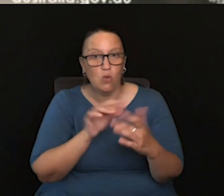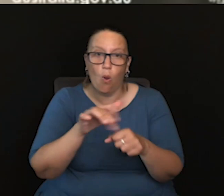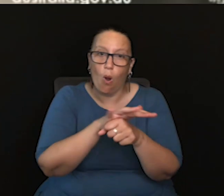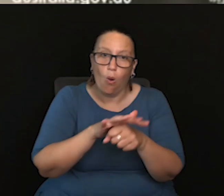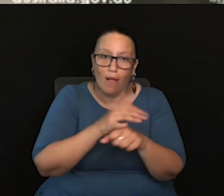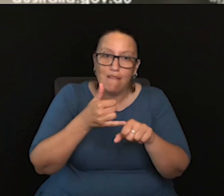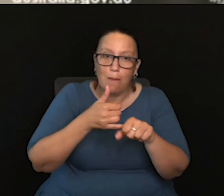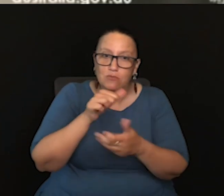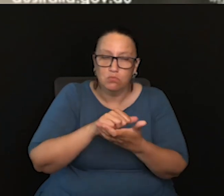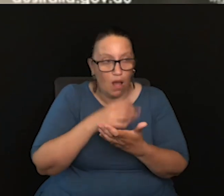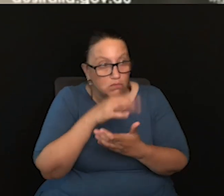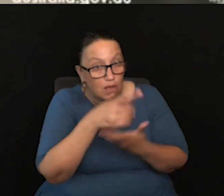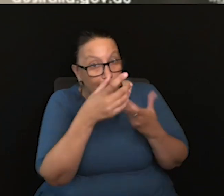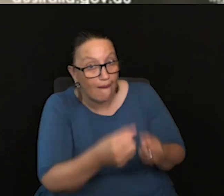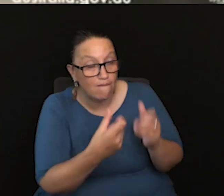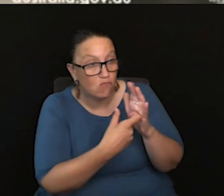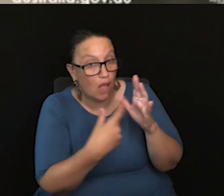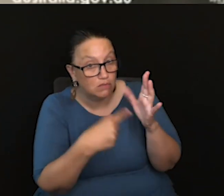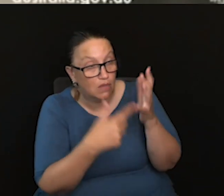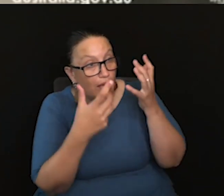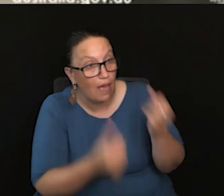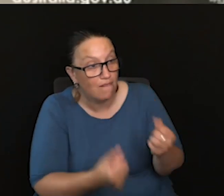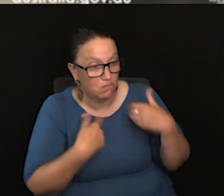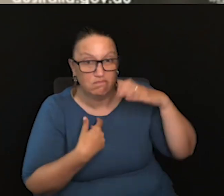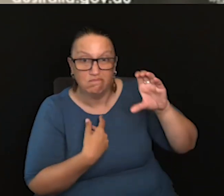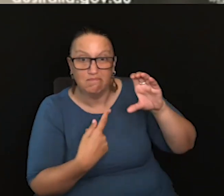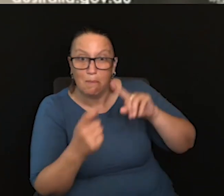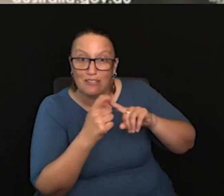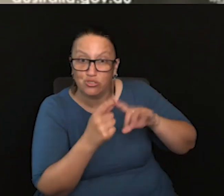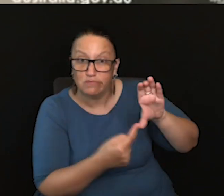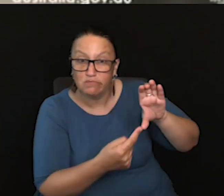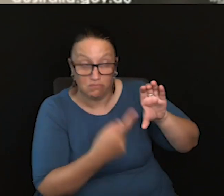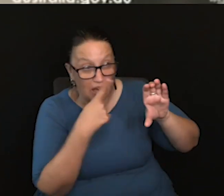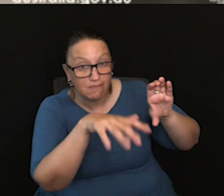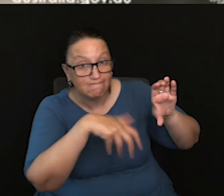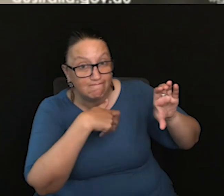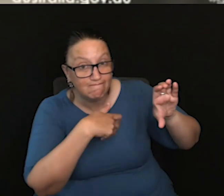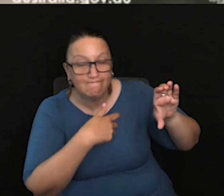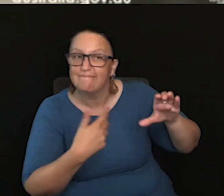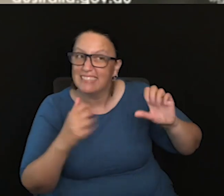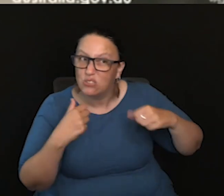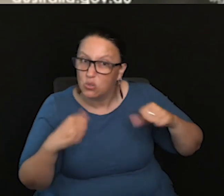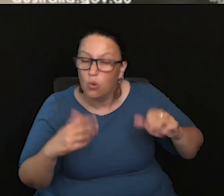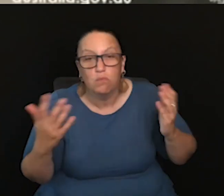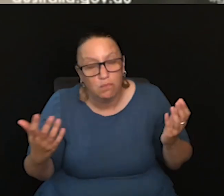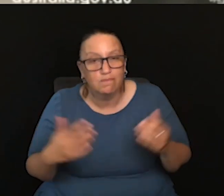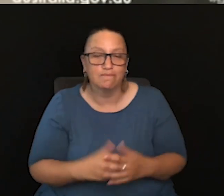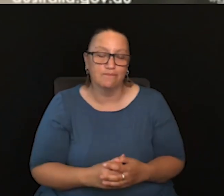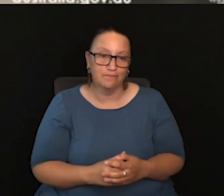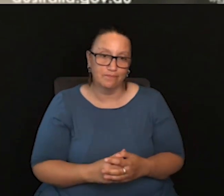Please contact Find a Pharmacy, the website, and have a look to see if anything's available,